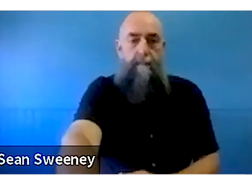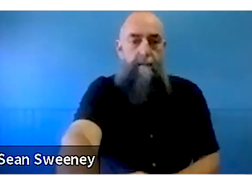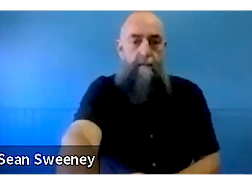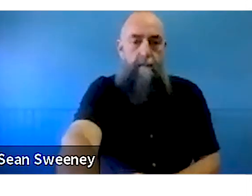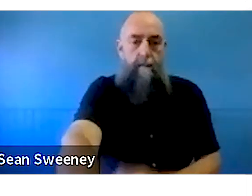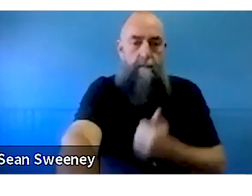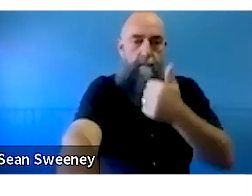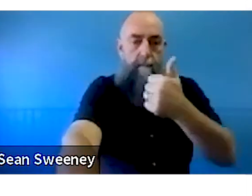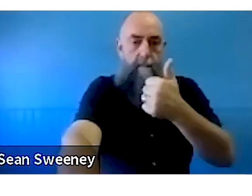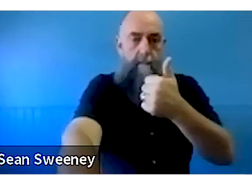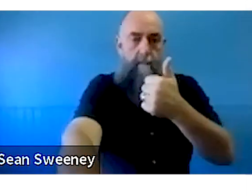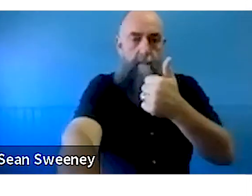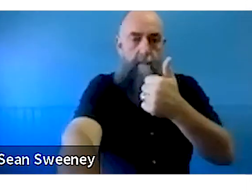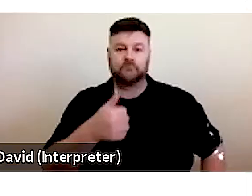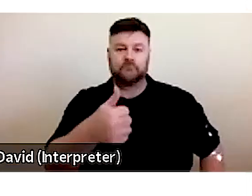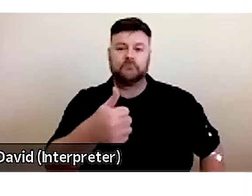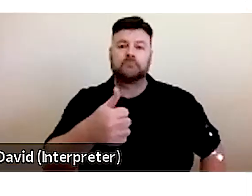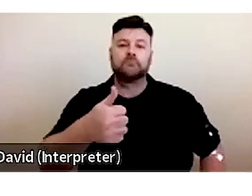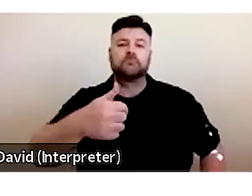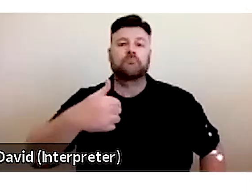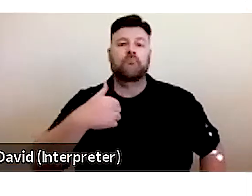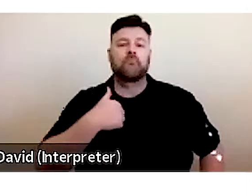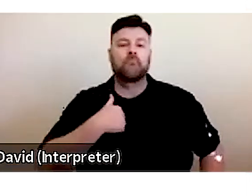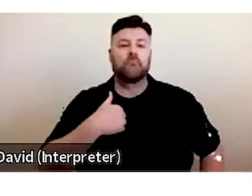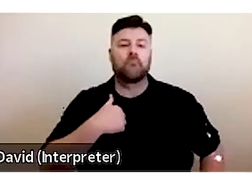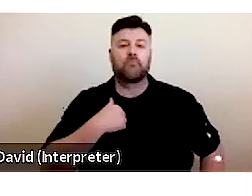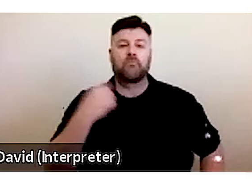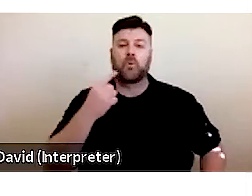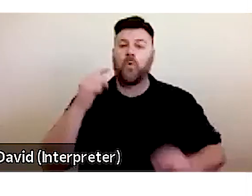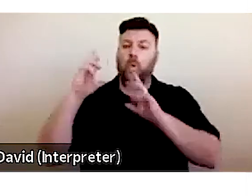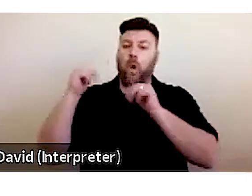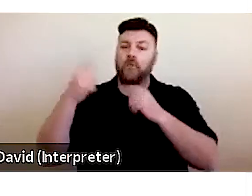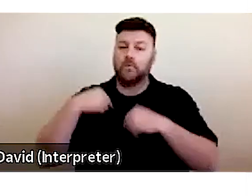that I have for them and I am allowed to advertise those position